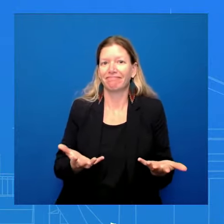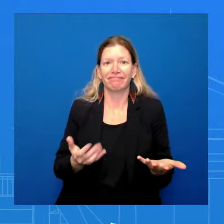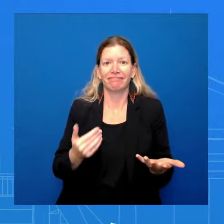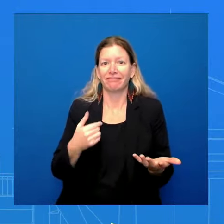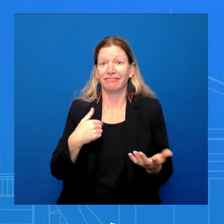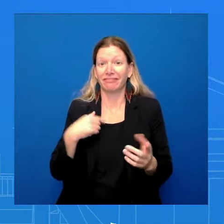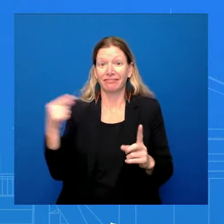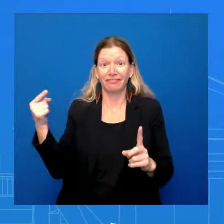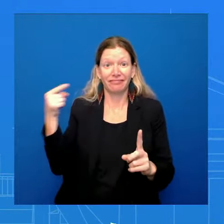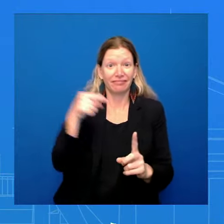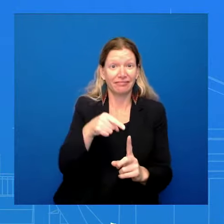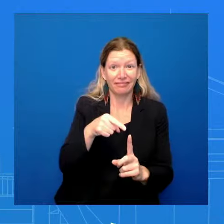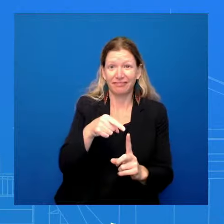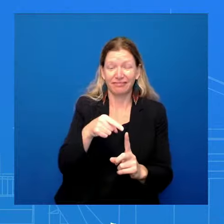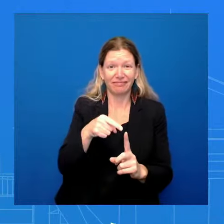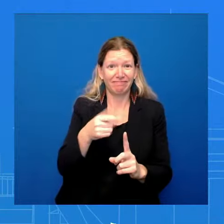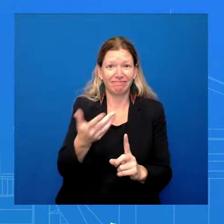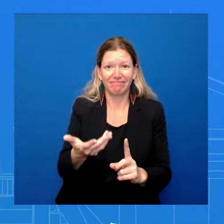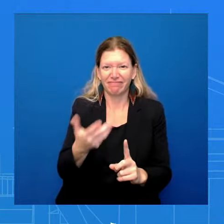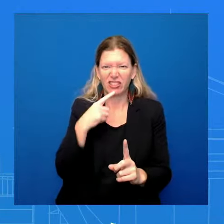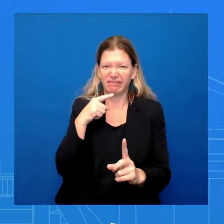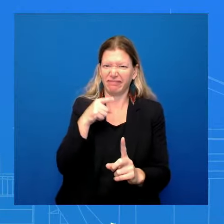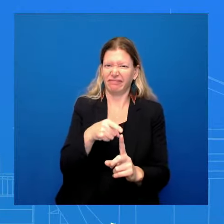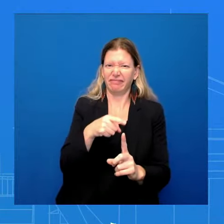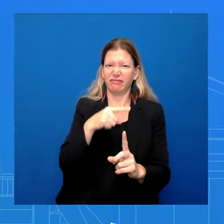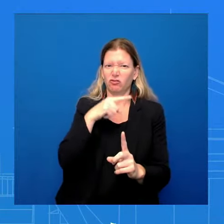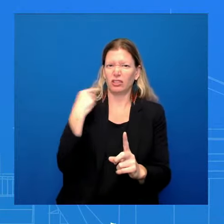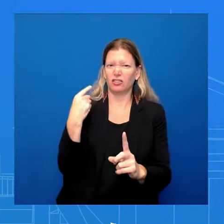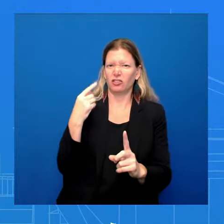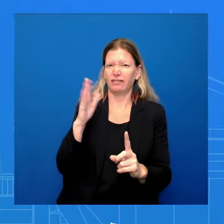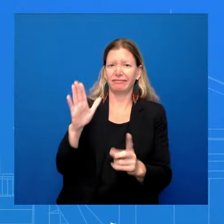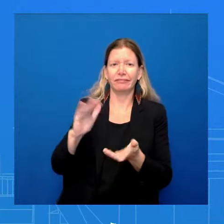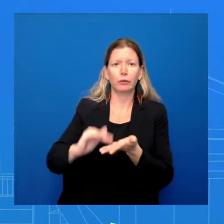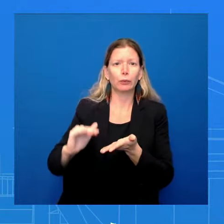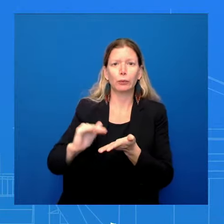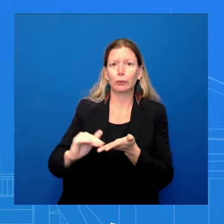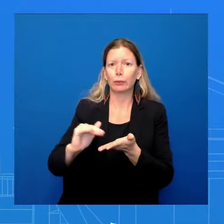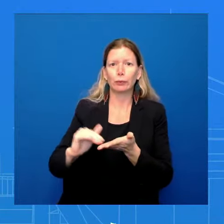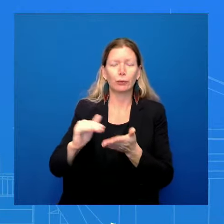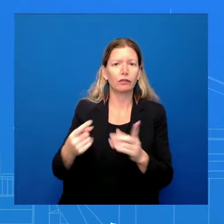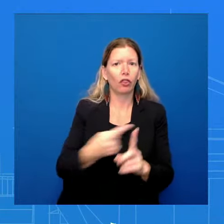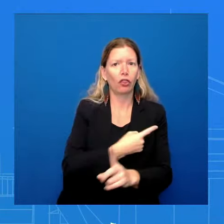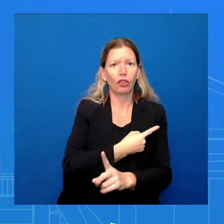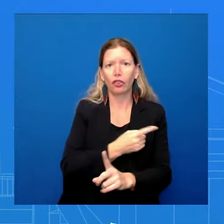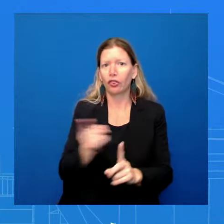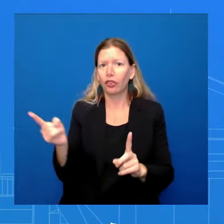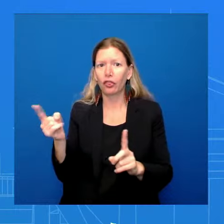answers on this just keep shifting. And what they all sort of betray is a base of --